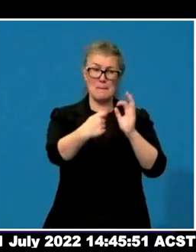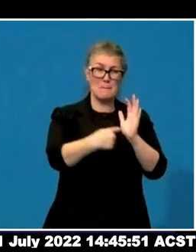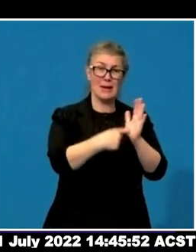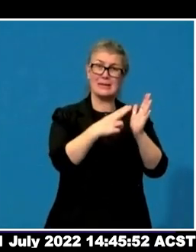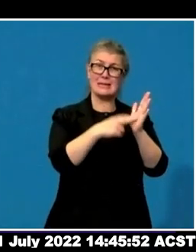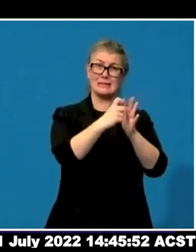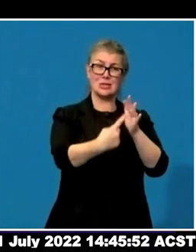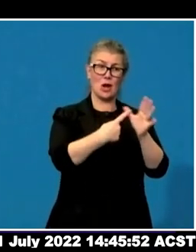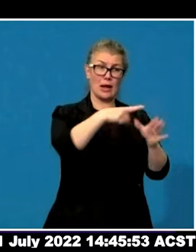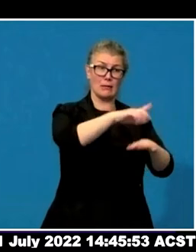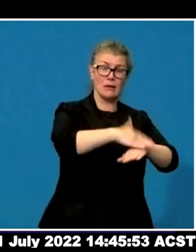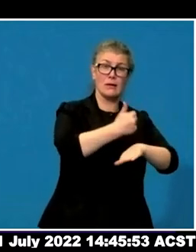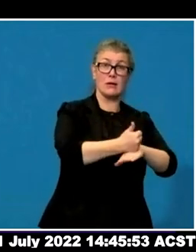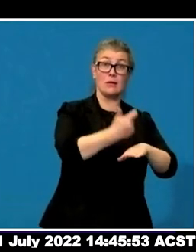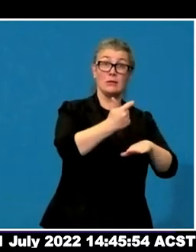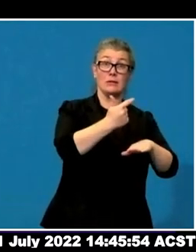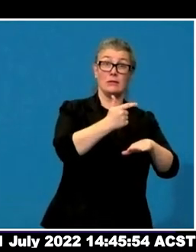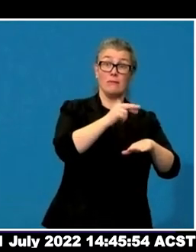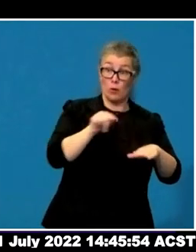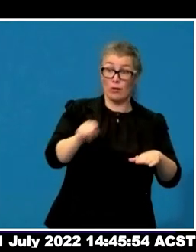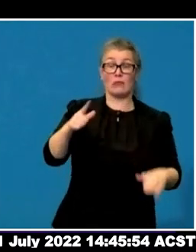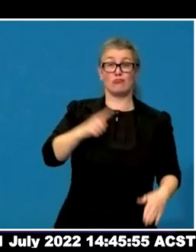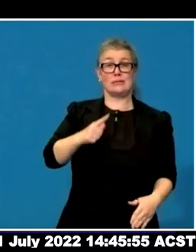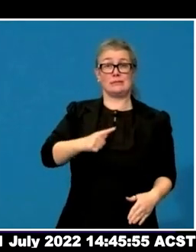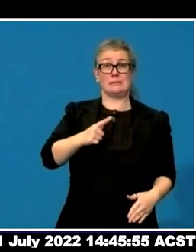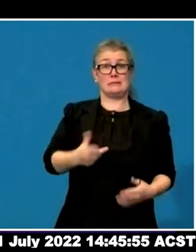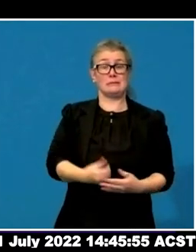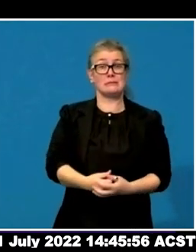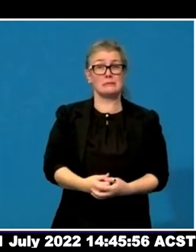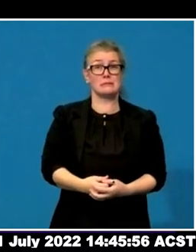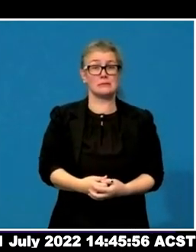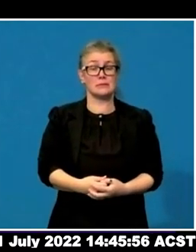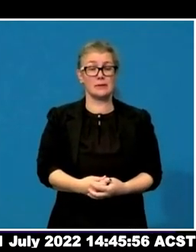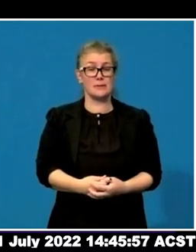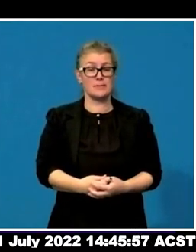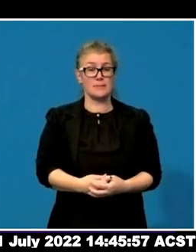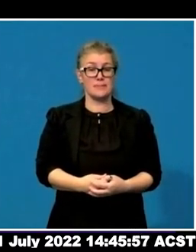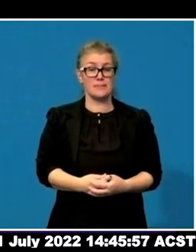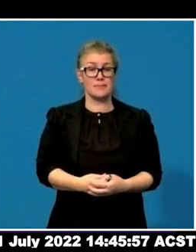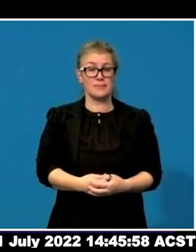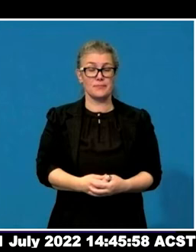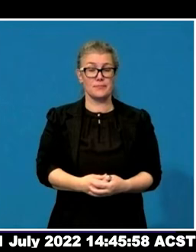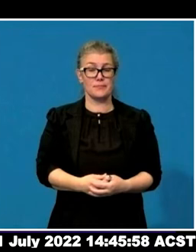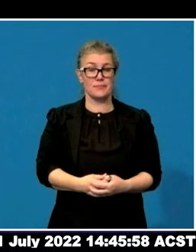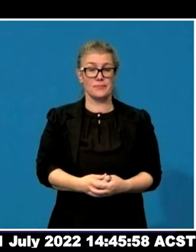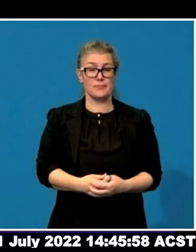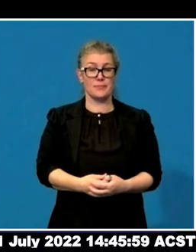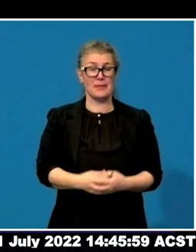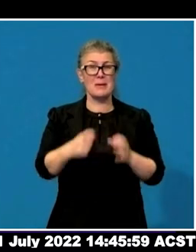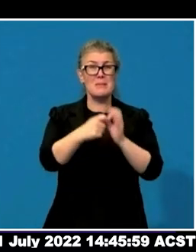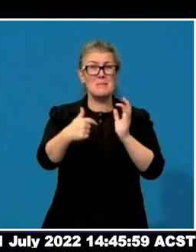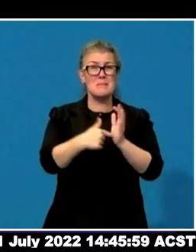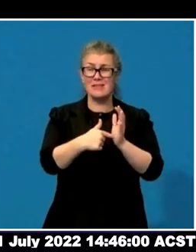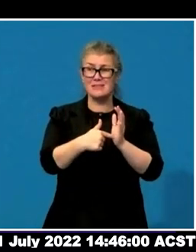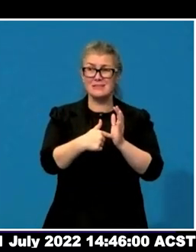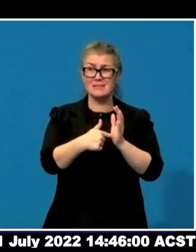to do that. And yet were wanting to put him into a group home where he won't have that